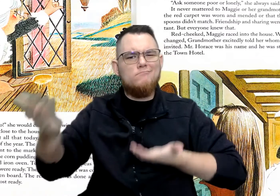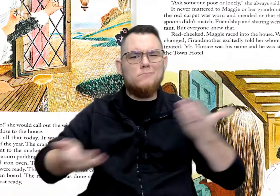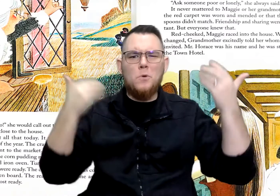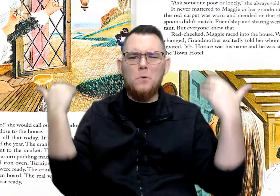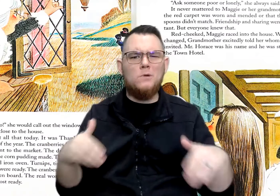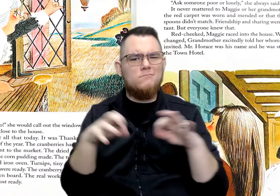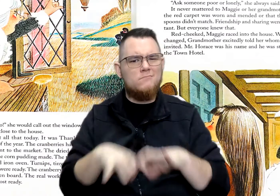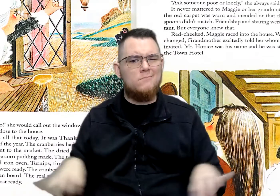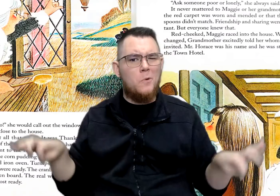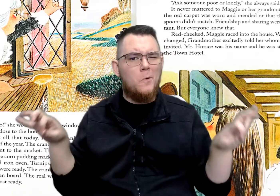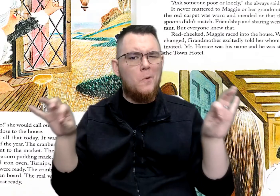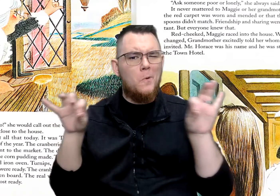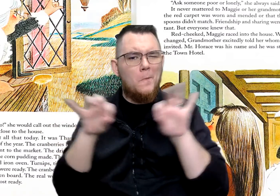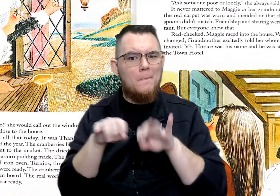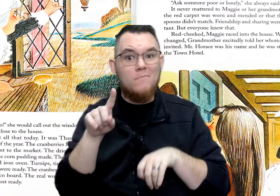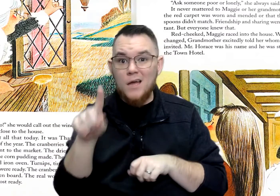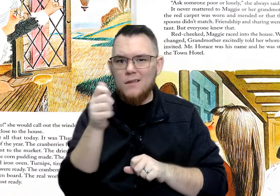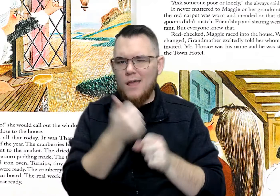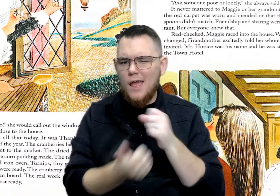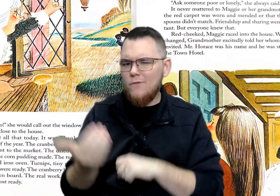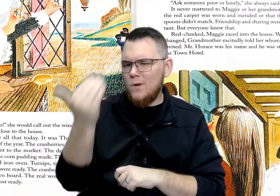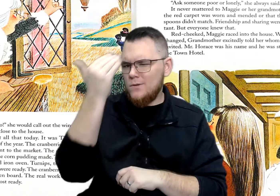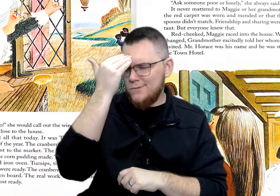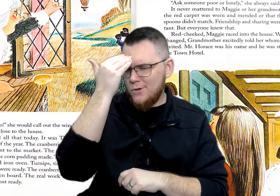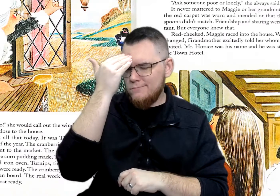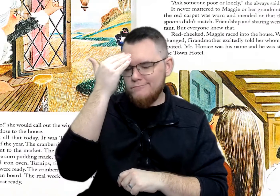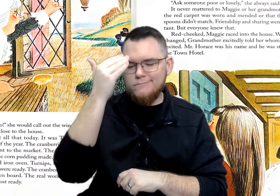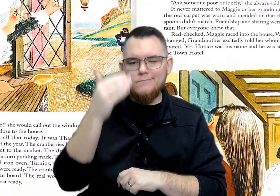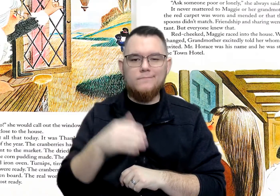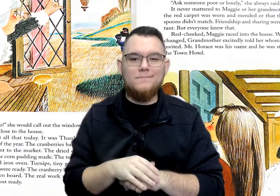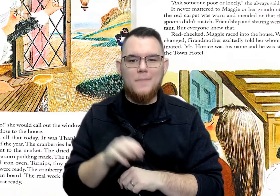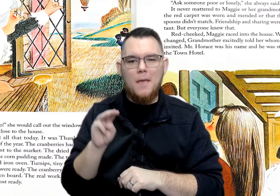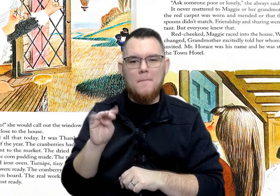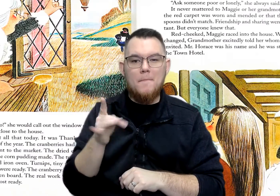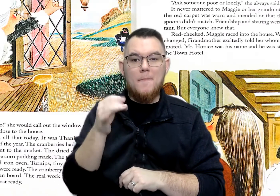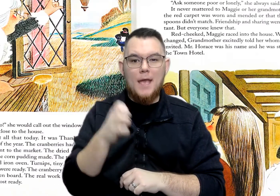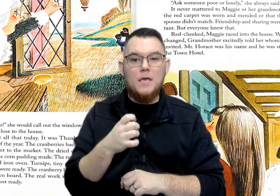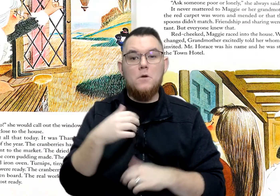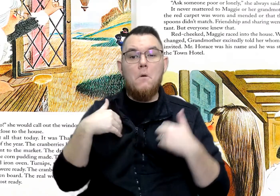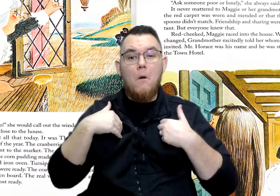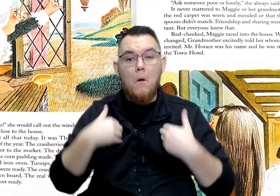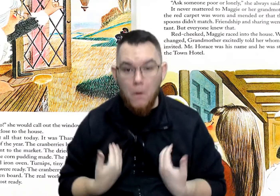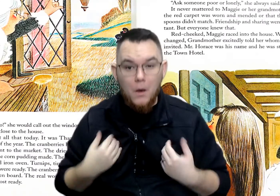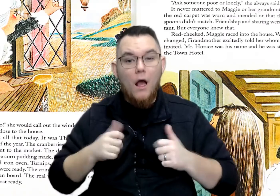But everyone knew that. Red-cheeked, Maggie raced into the house.